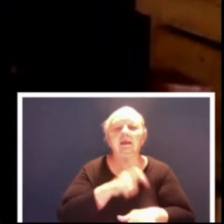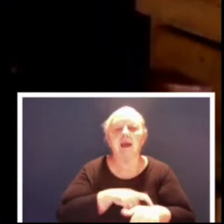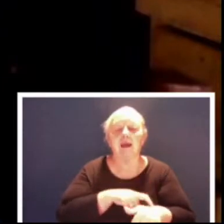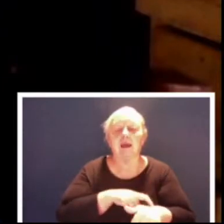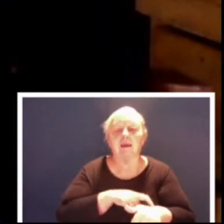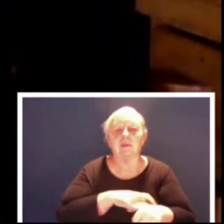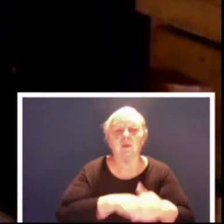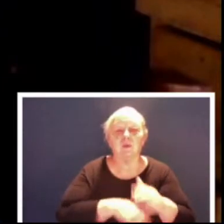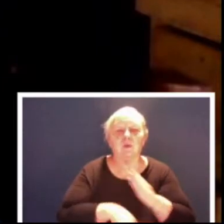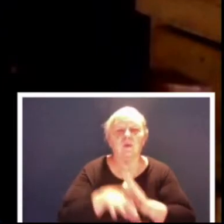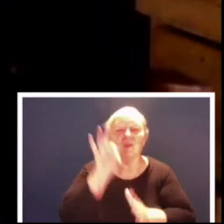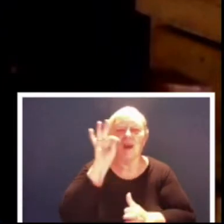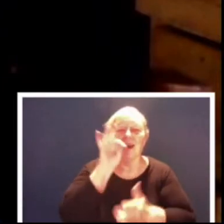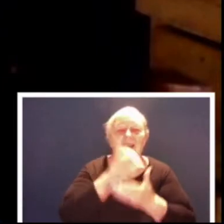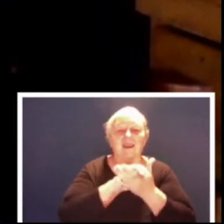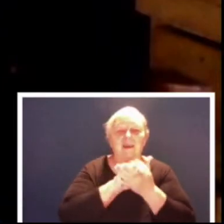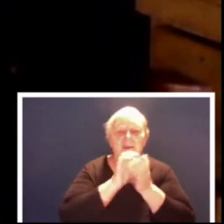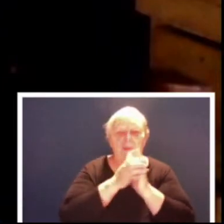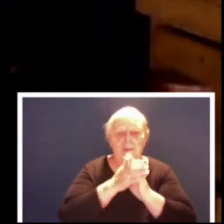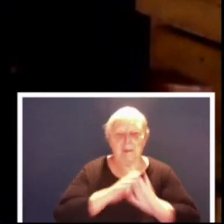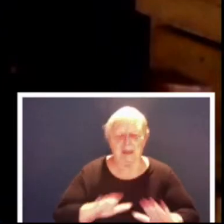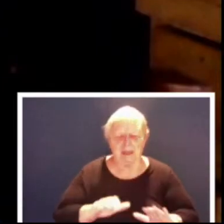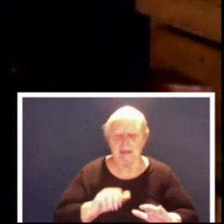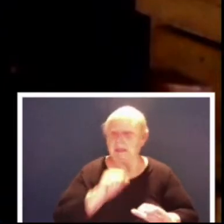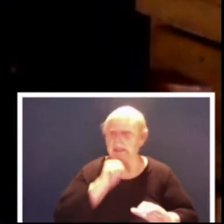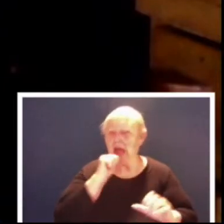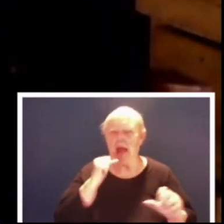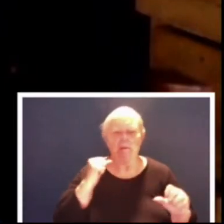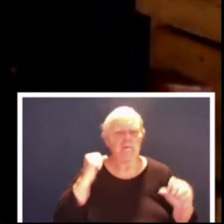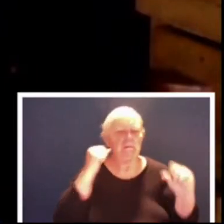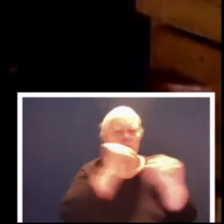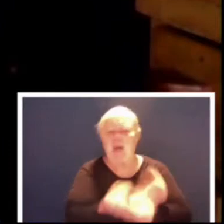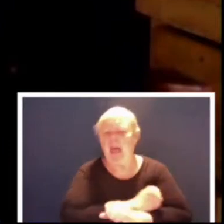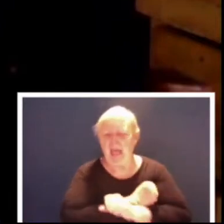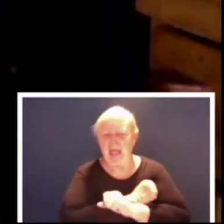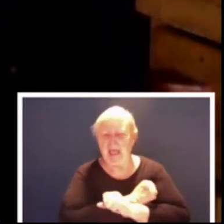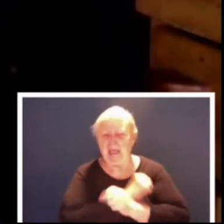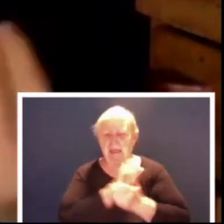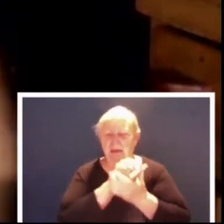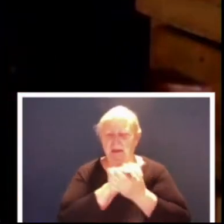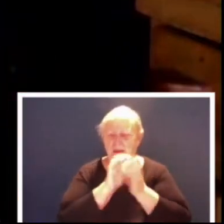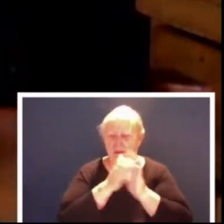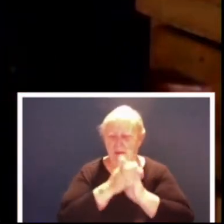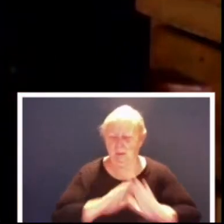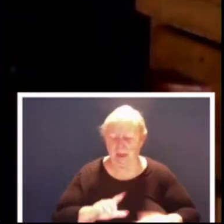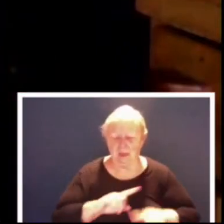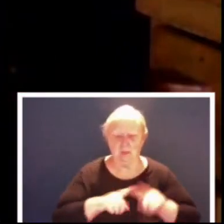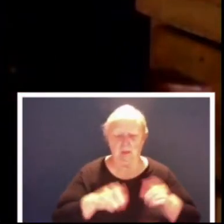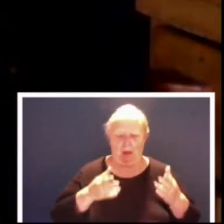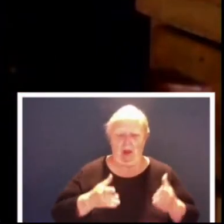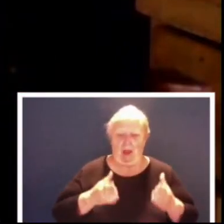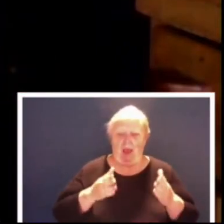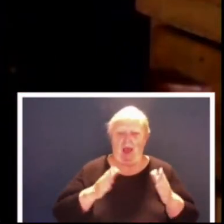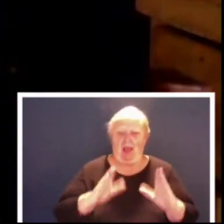not fight it, but really allow it. Because you have no other option.